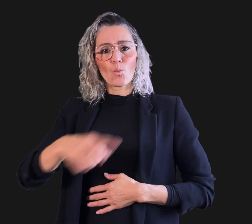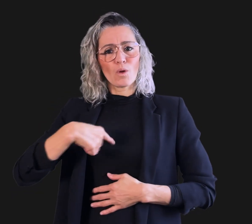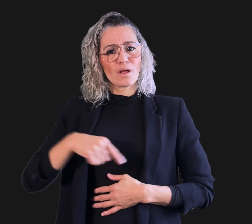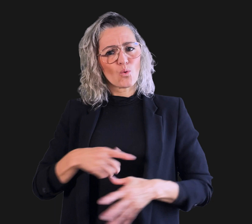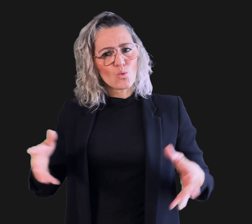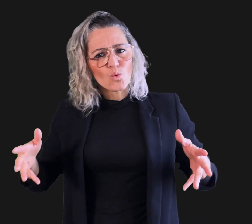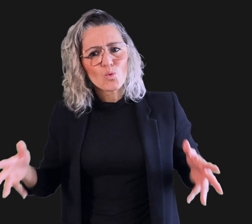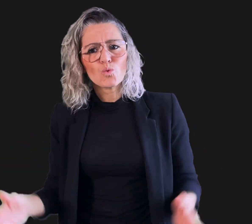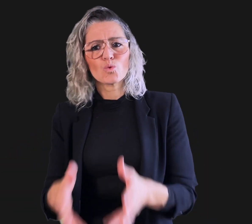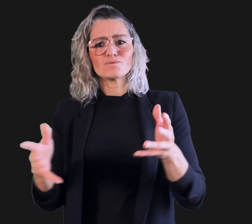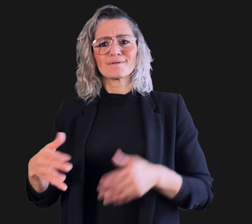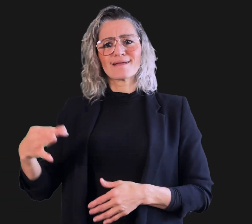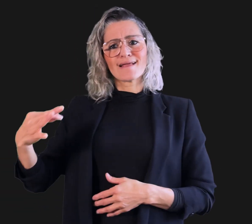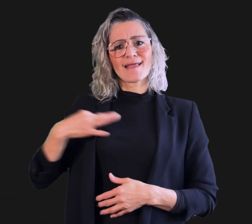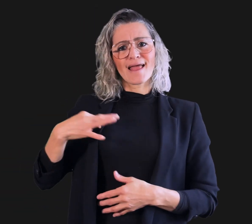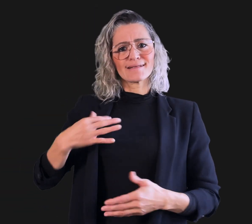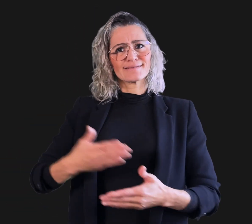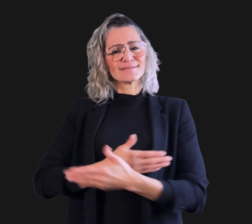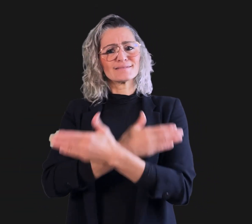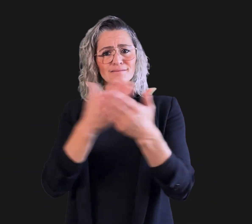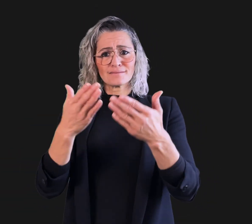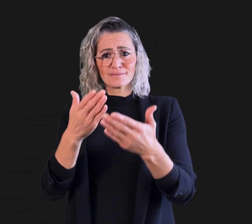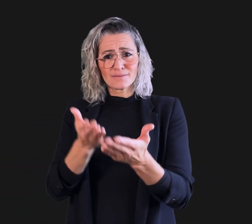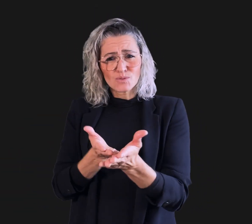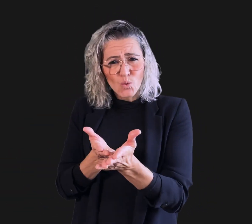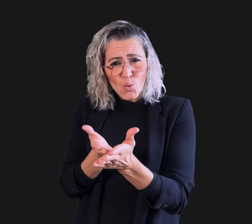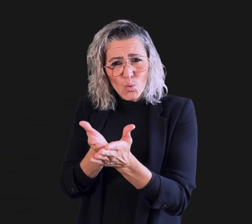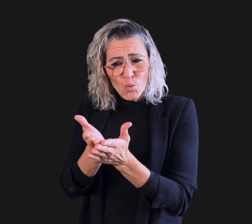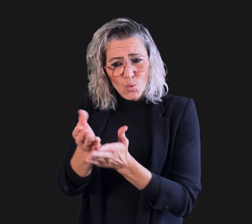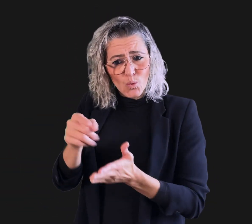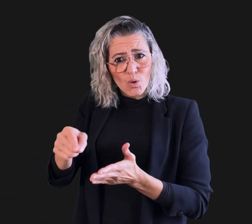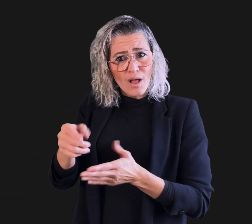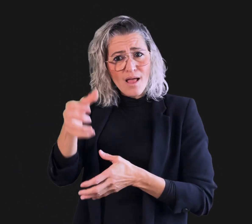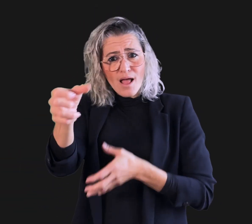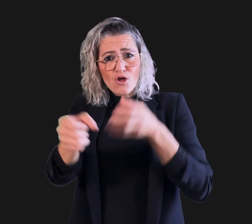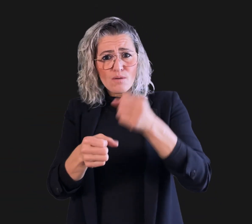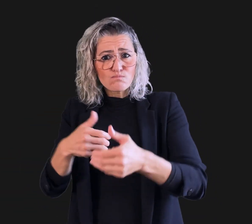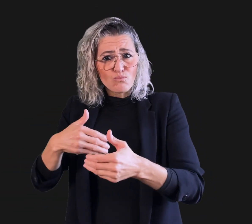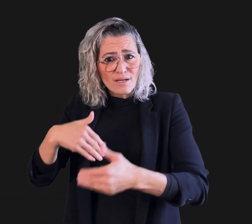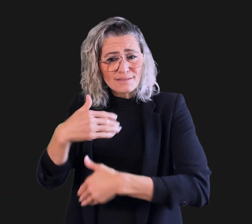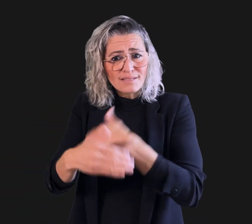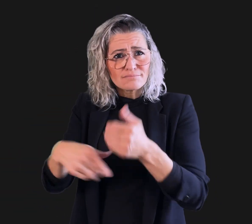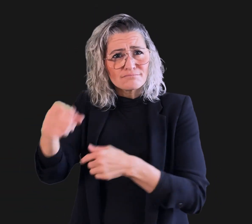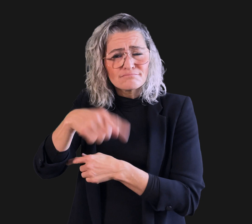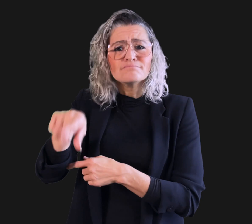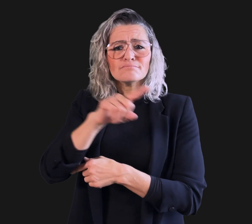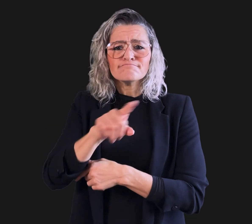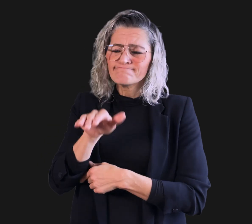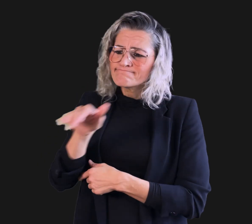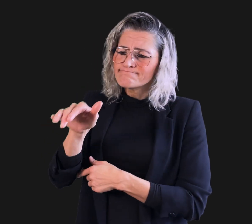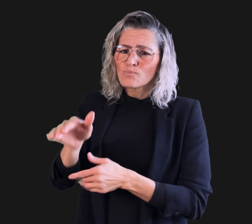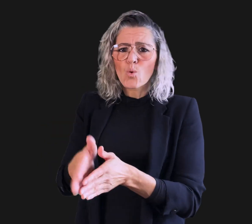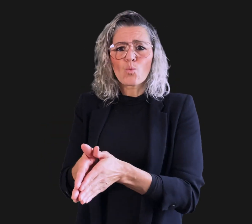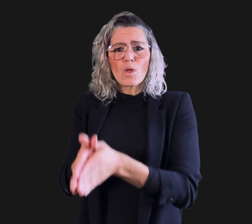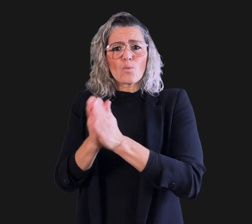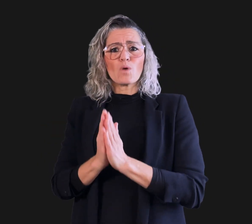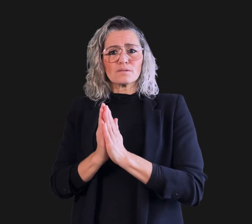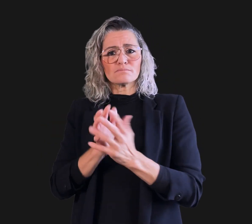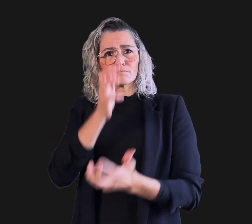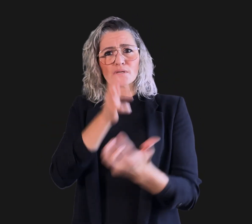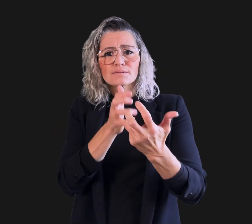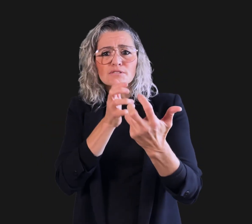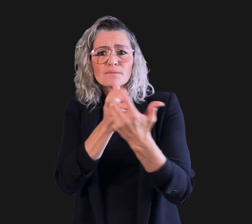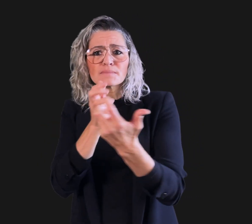• We encourage candidates to request accommodation measures throughout